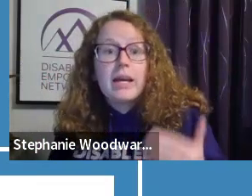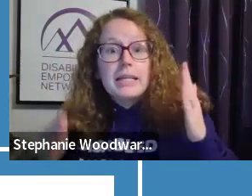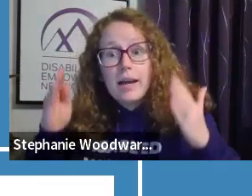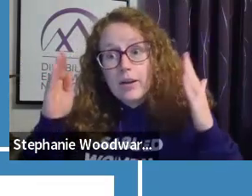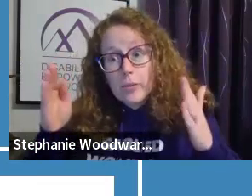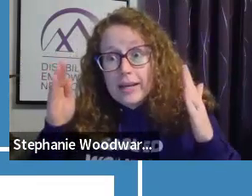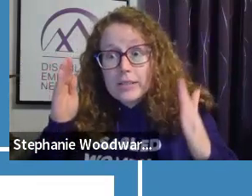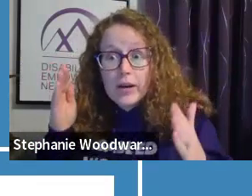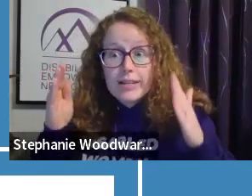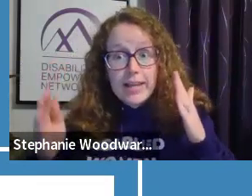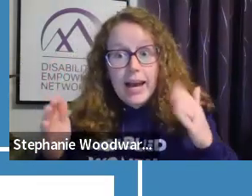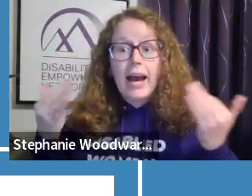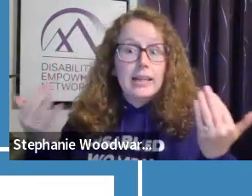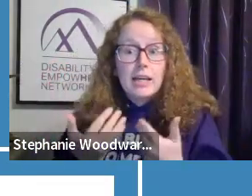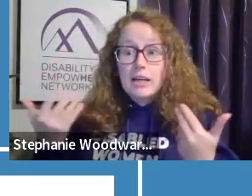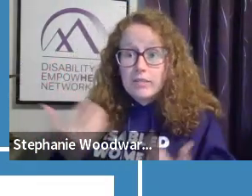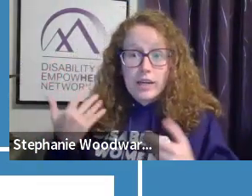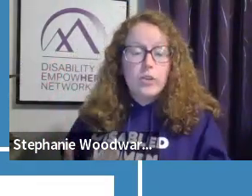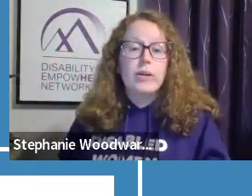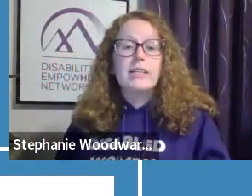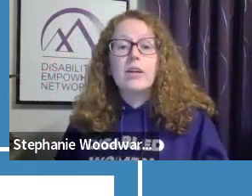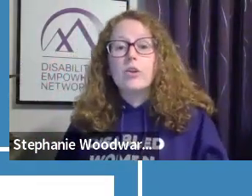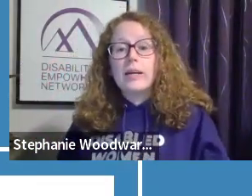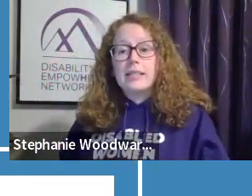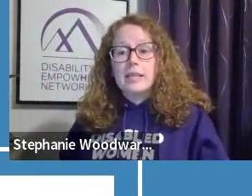time. Title III is one of my favorites because if you are not employed,